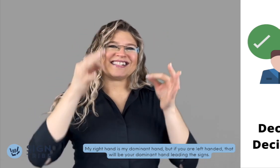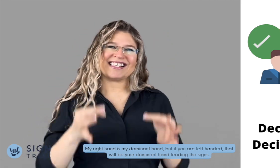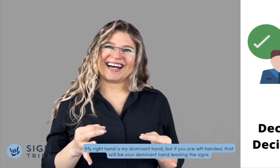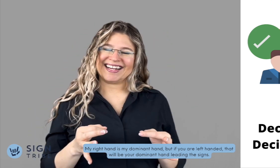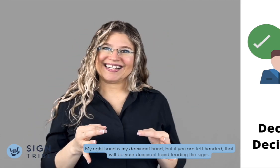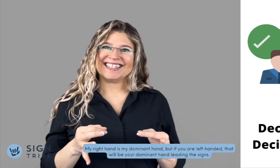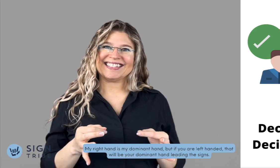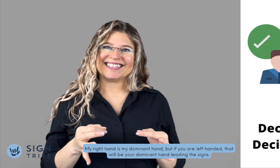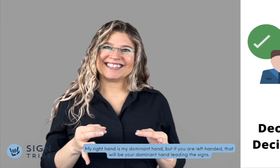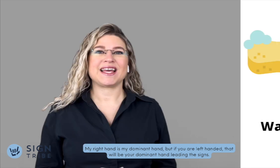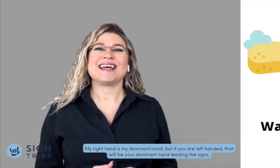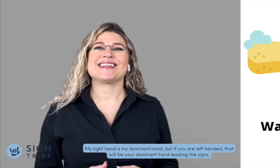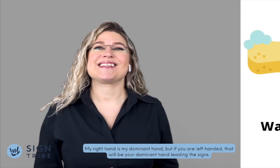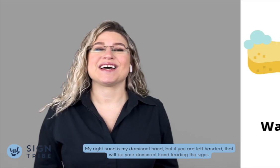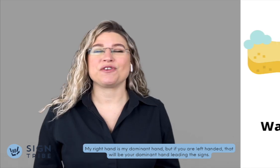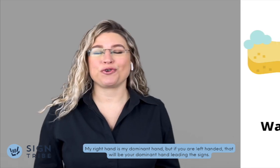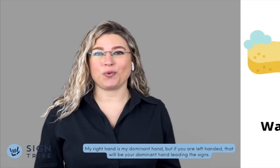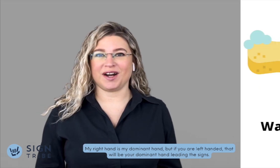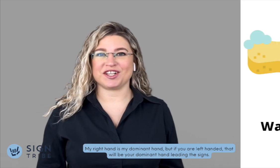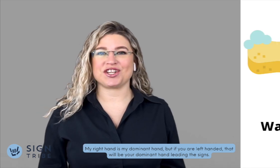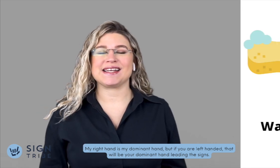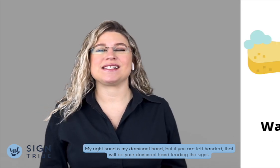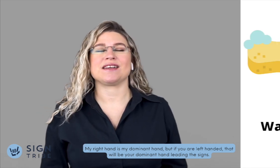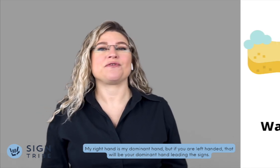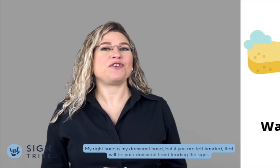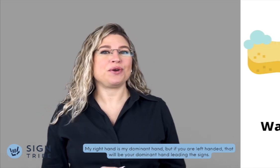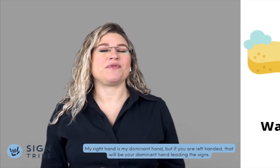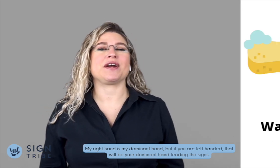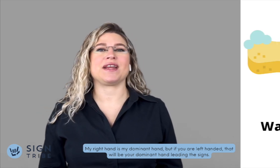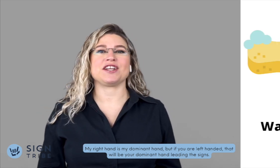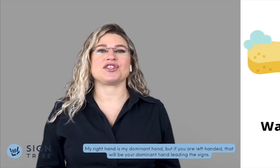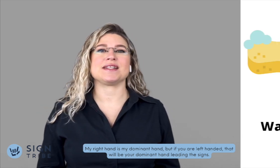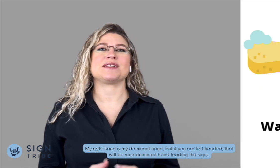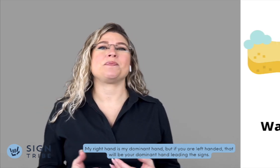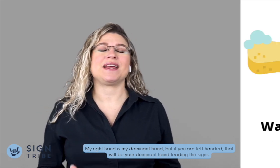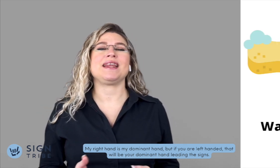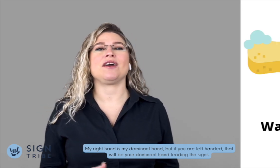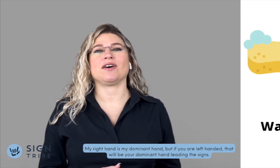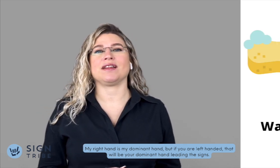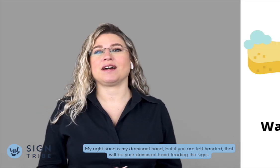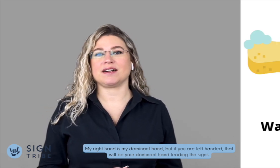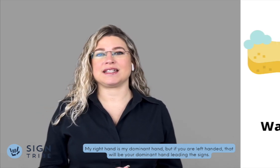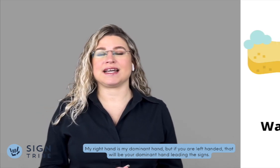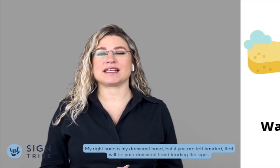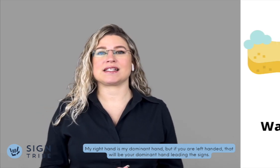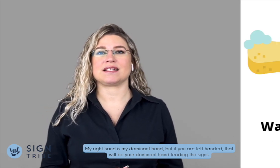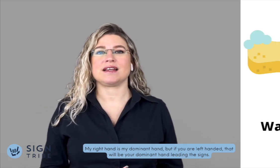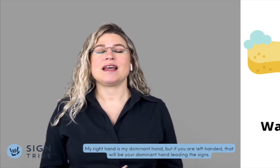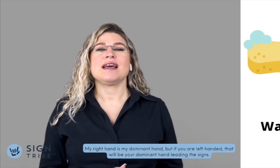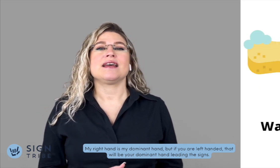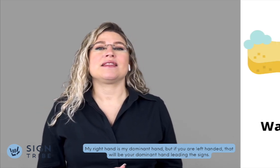Decide. The sign for wash has a few variations depending on the context.